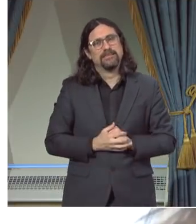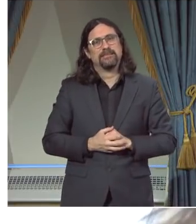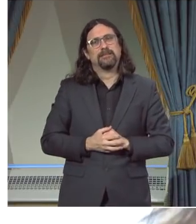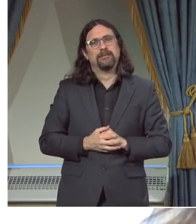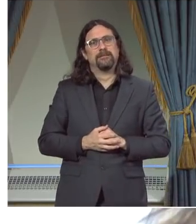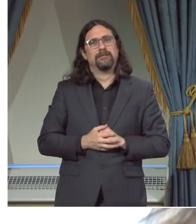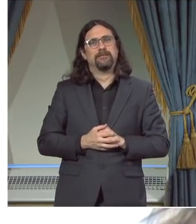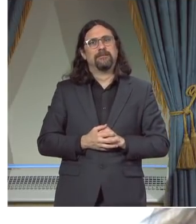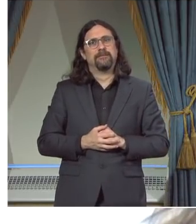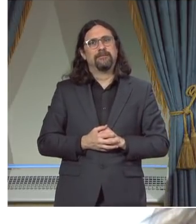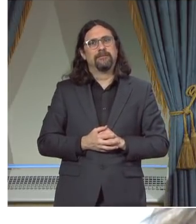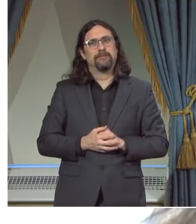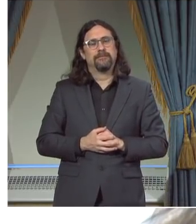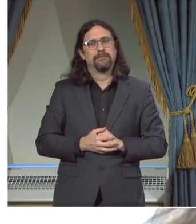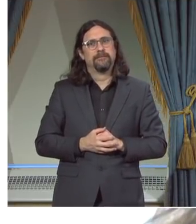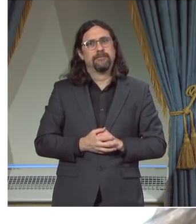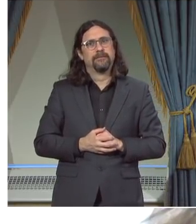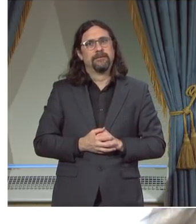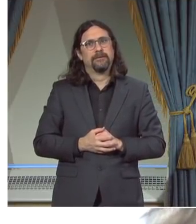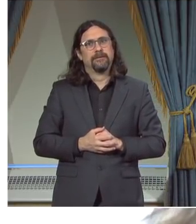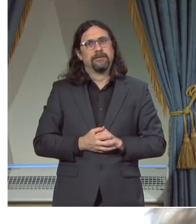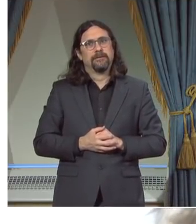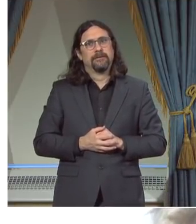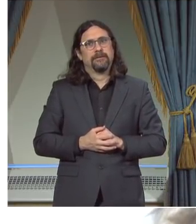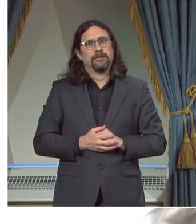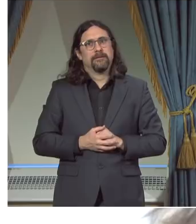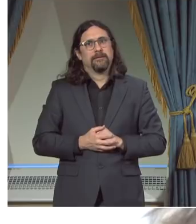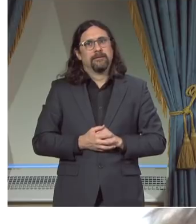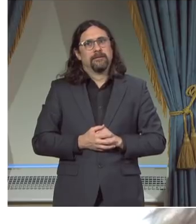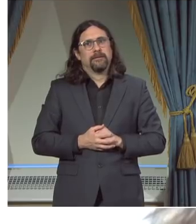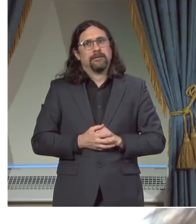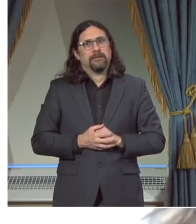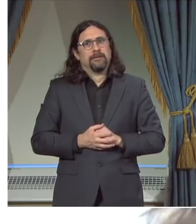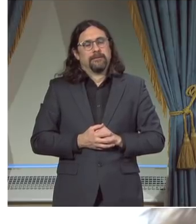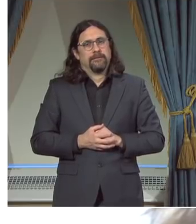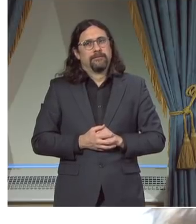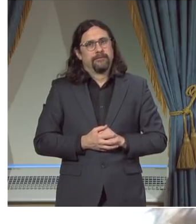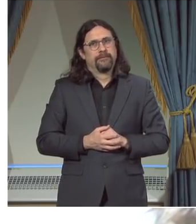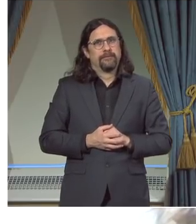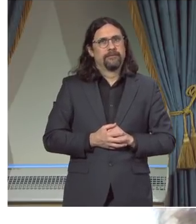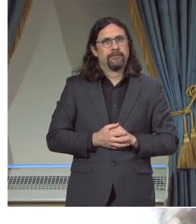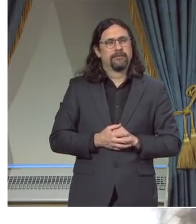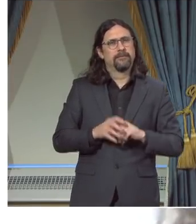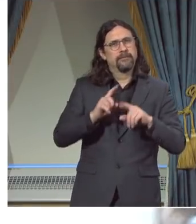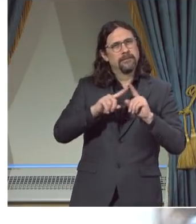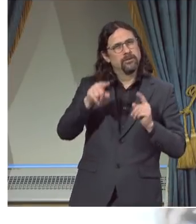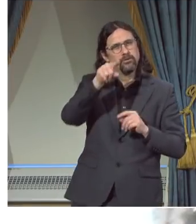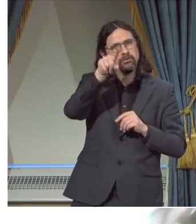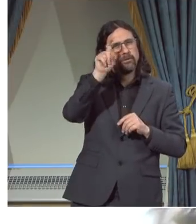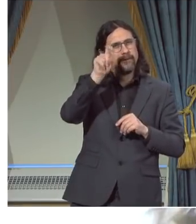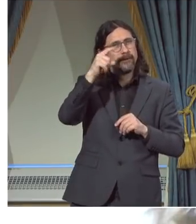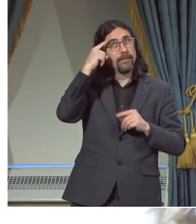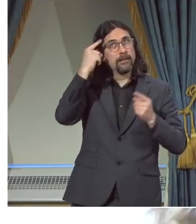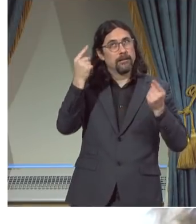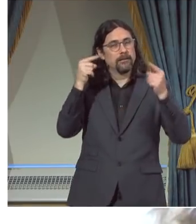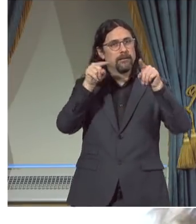ILLNESS AND CBEOME SEVERELY AFFECTED BY IT. THE REALITY IS IF WE THINK ABOUT